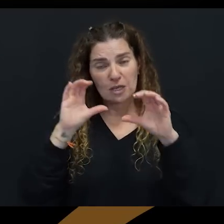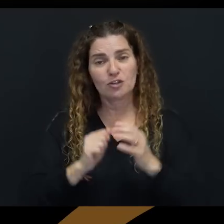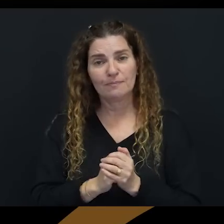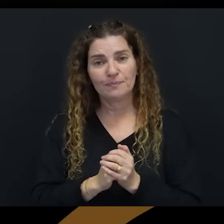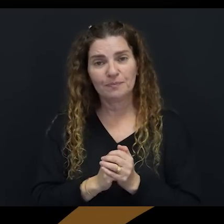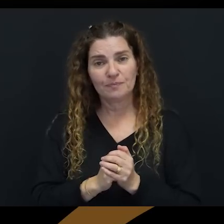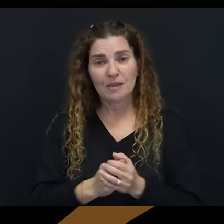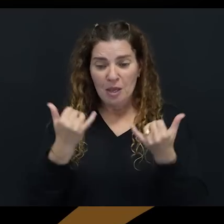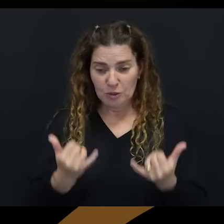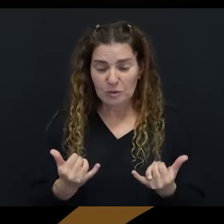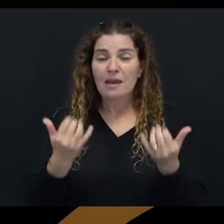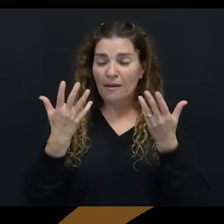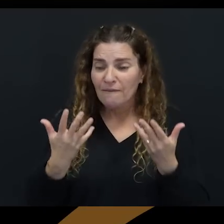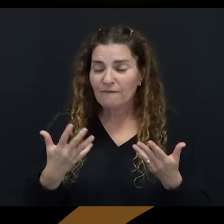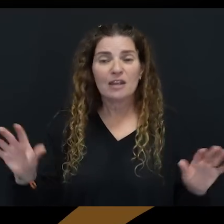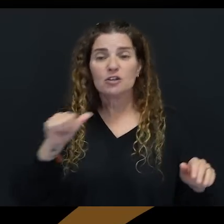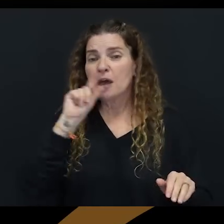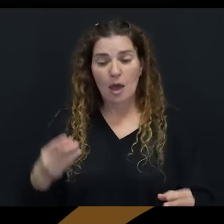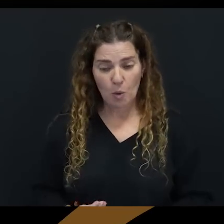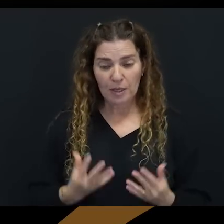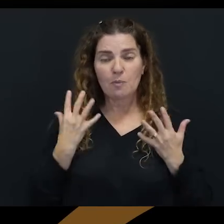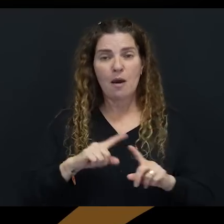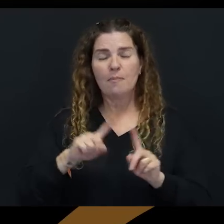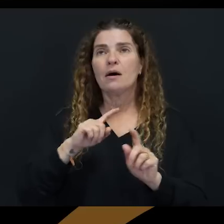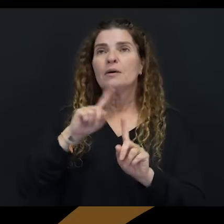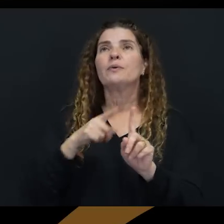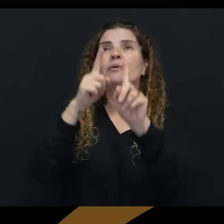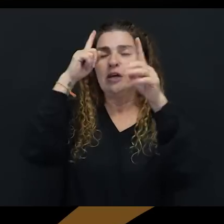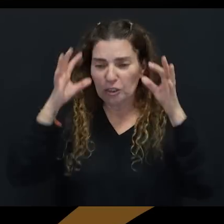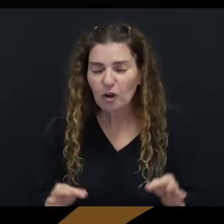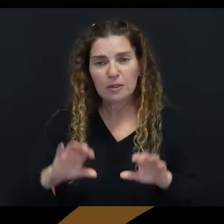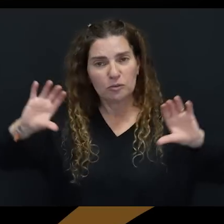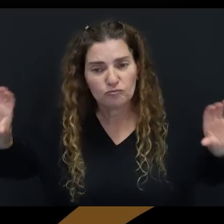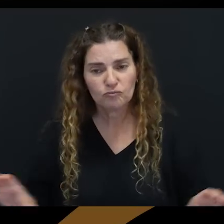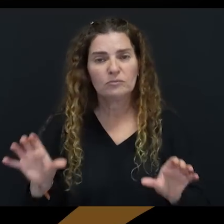Let's leave here today not just inspired but determined to take action.